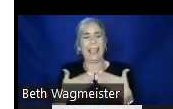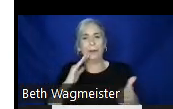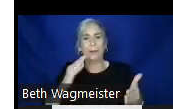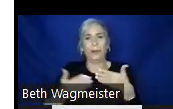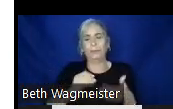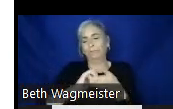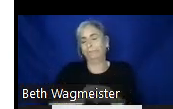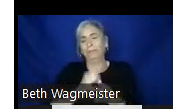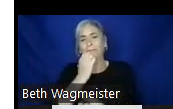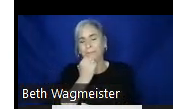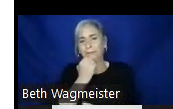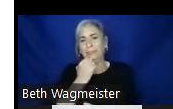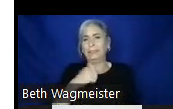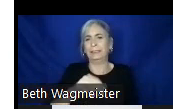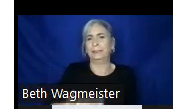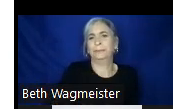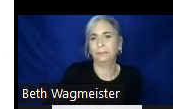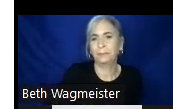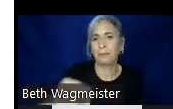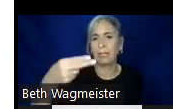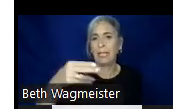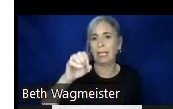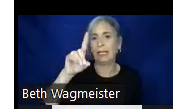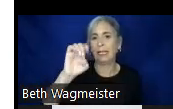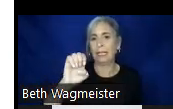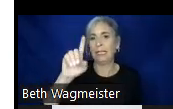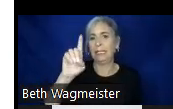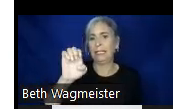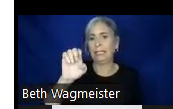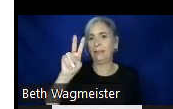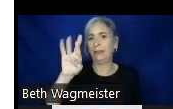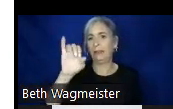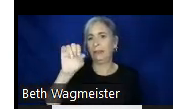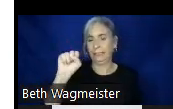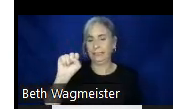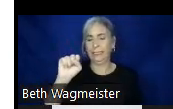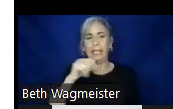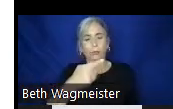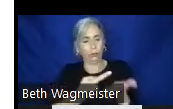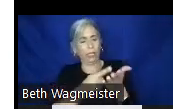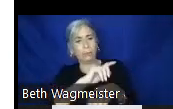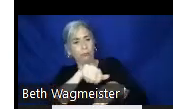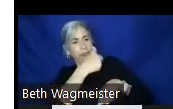of my, Hidde de Vries that will talk about accessibility in content management systems.